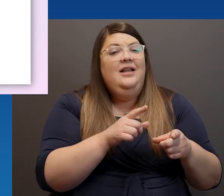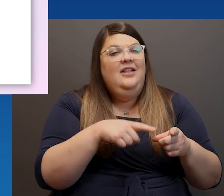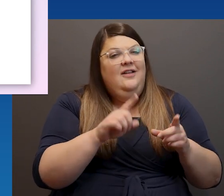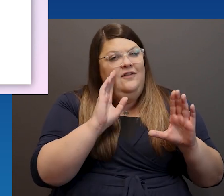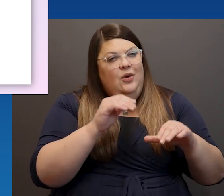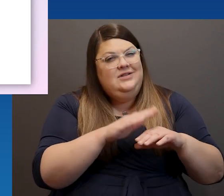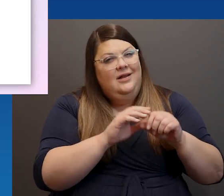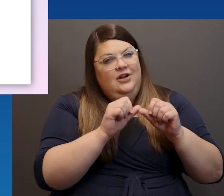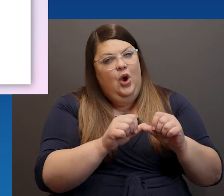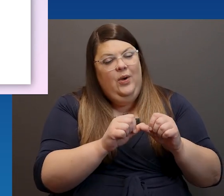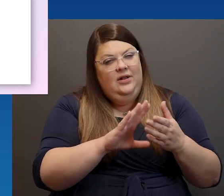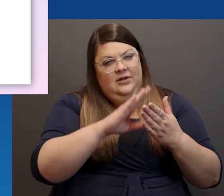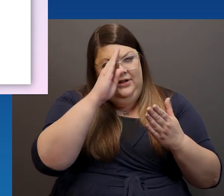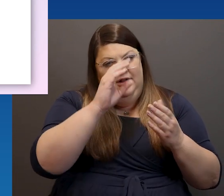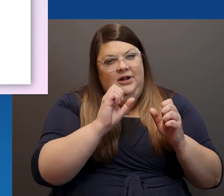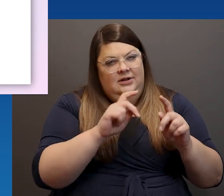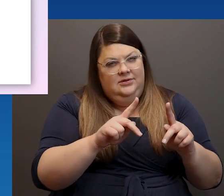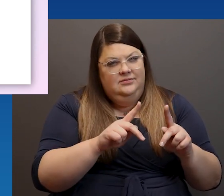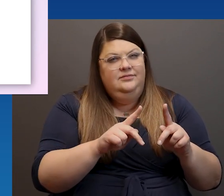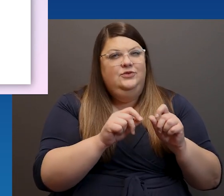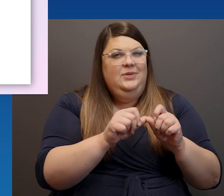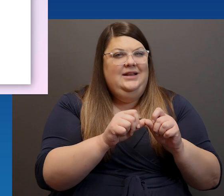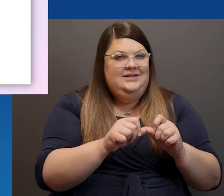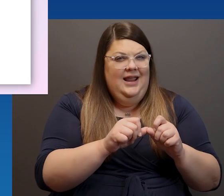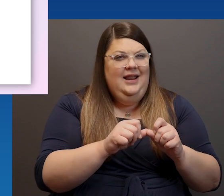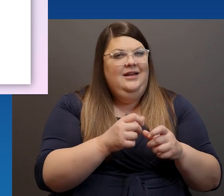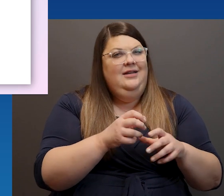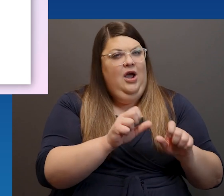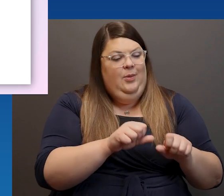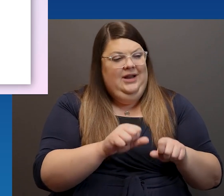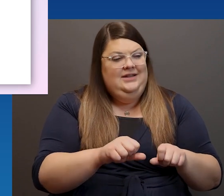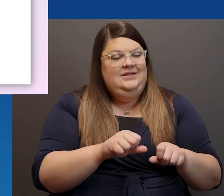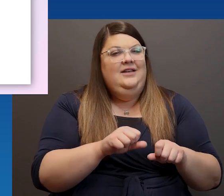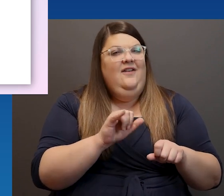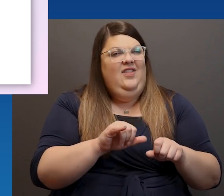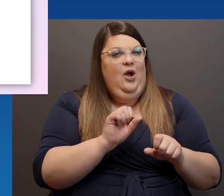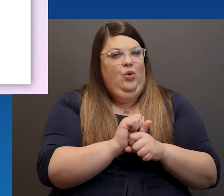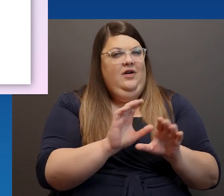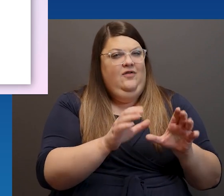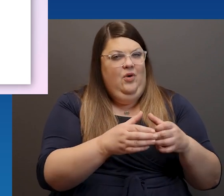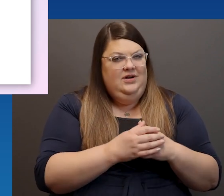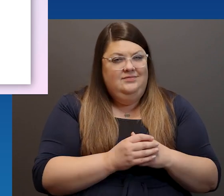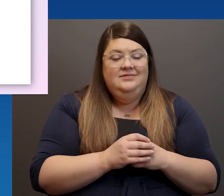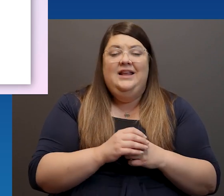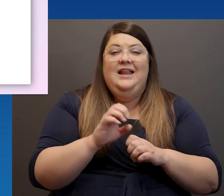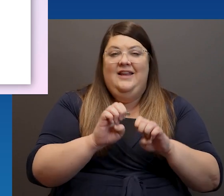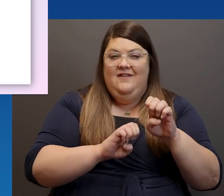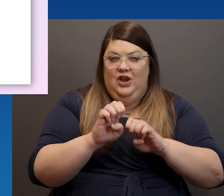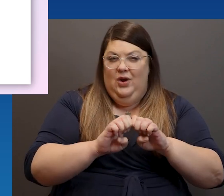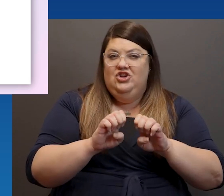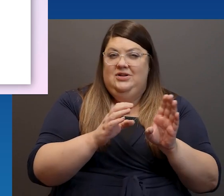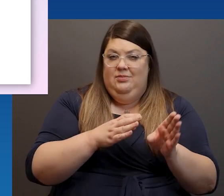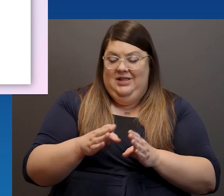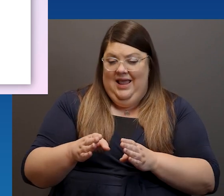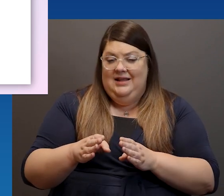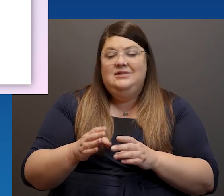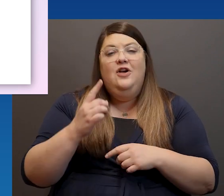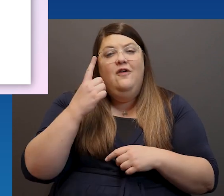to maintain and build competence of the early childhood workforce. And evaluation plans for evaluating each subcomponent